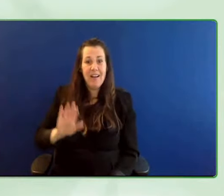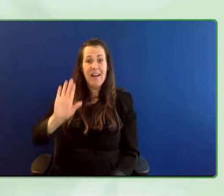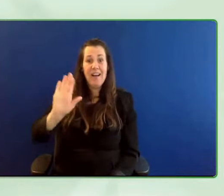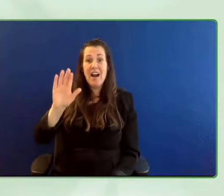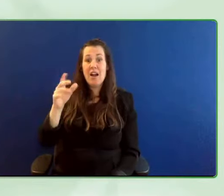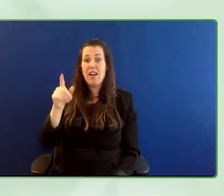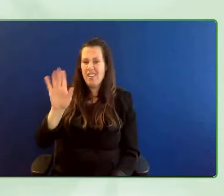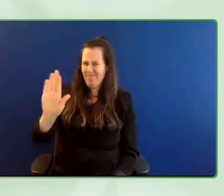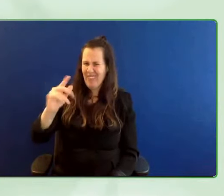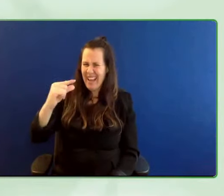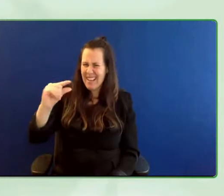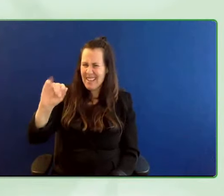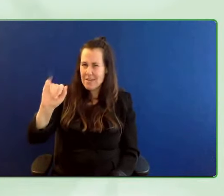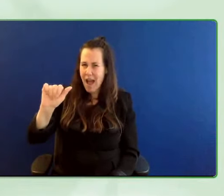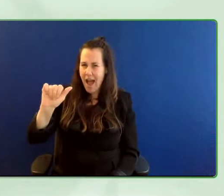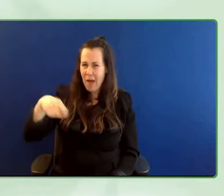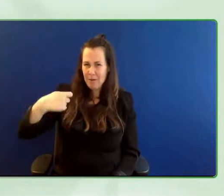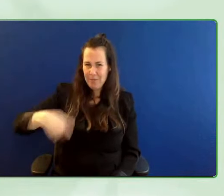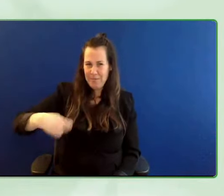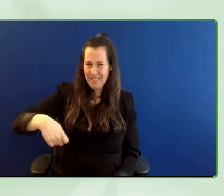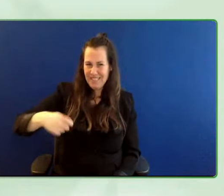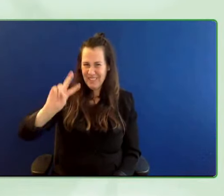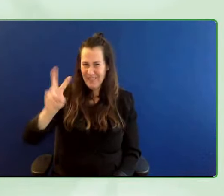as a person, that is a chair.